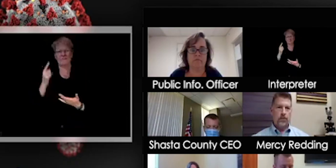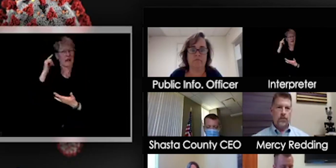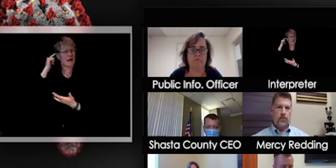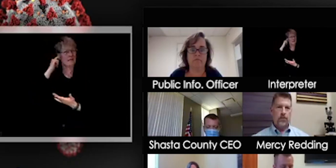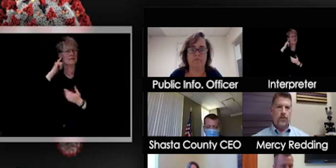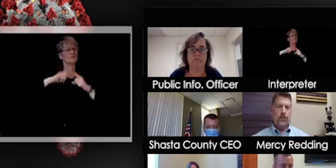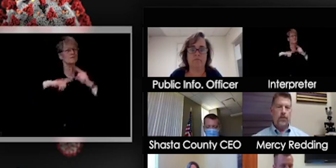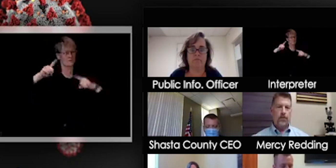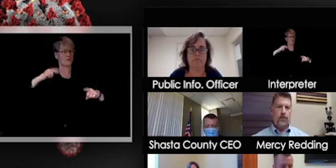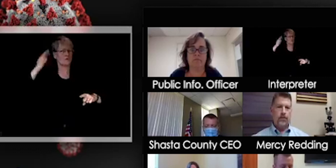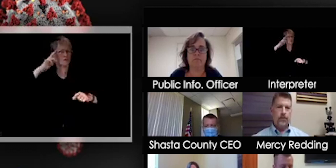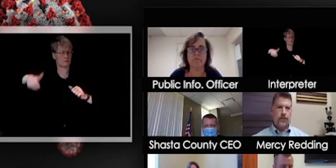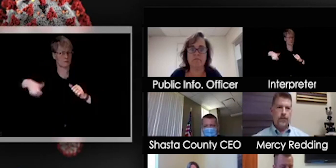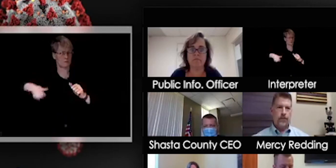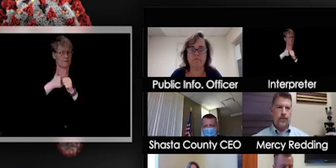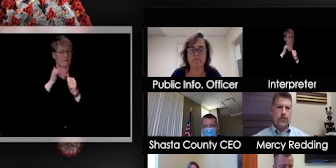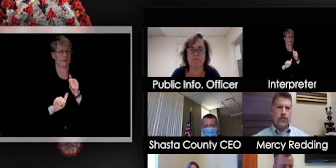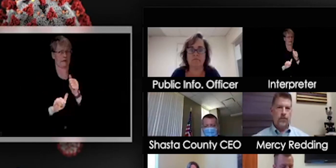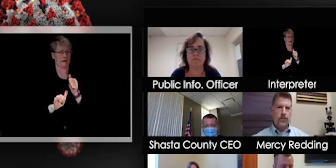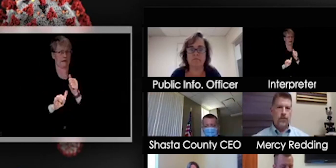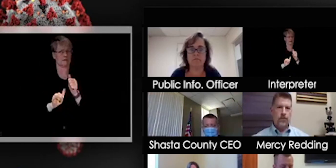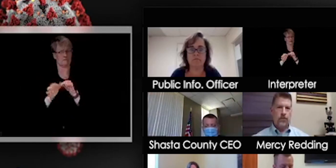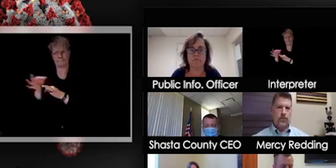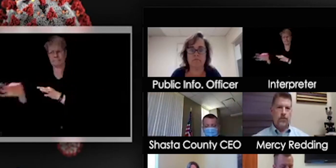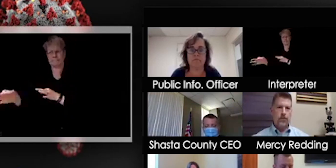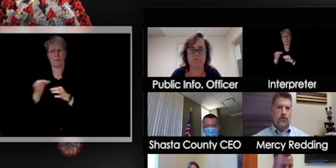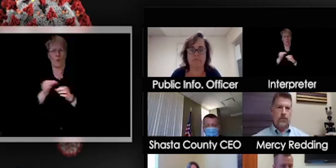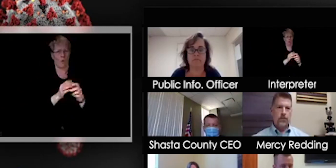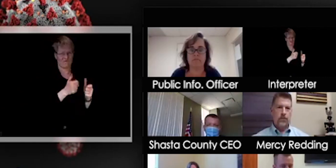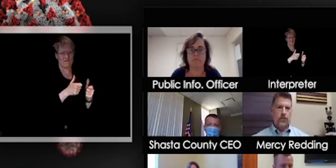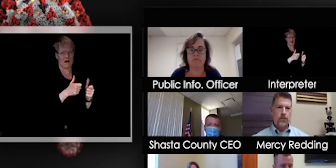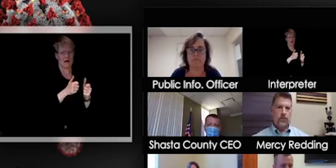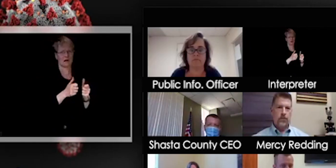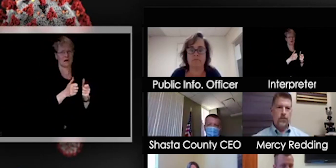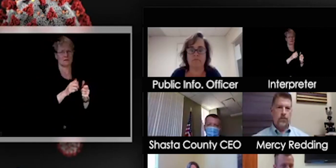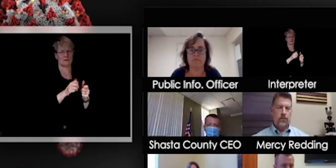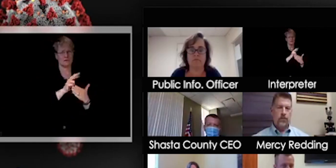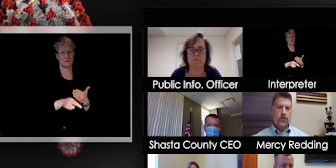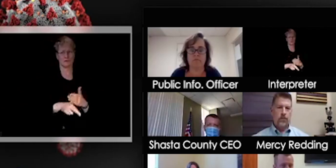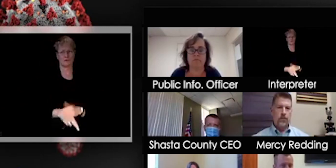definitely the test reagent shortage is not helping us. The other thing that could happen,